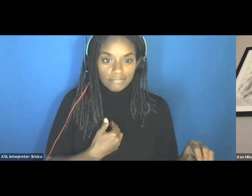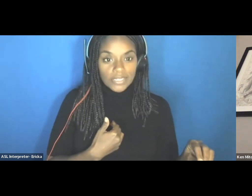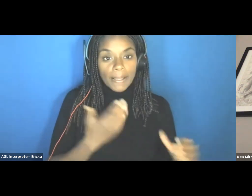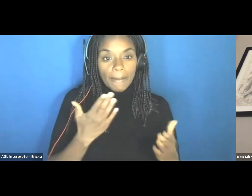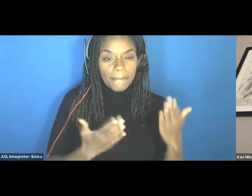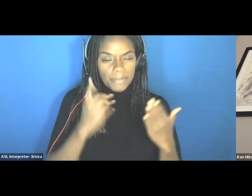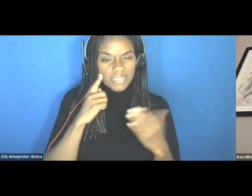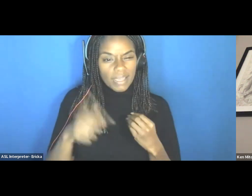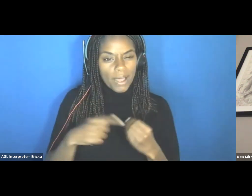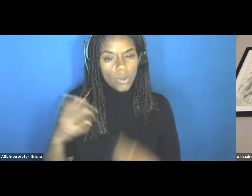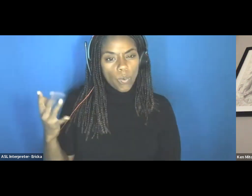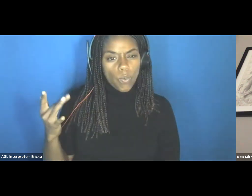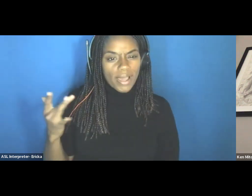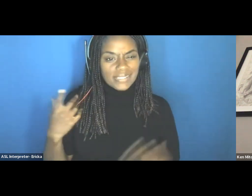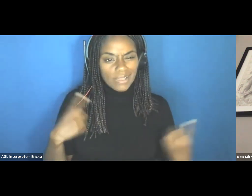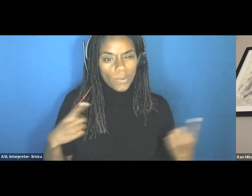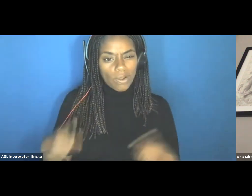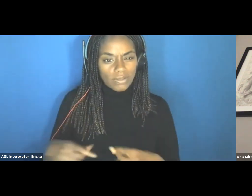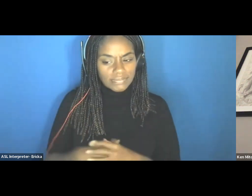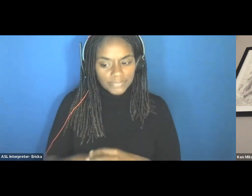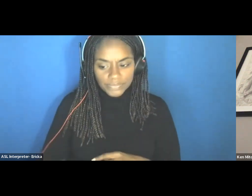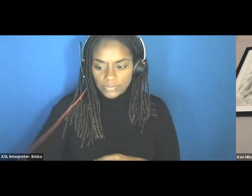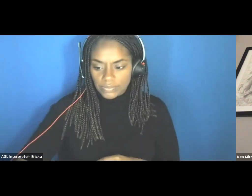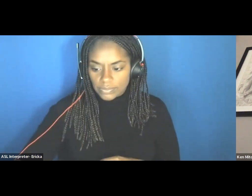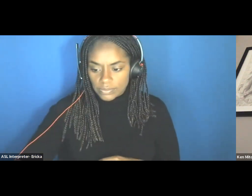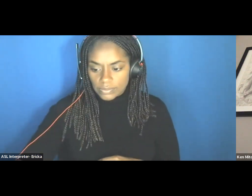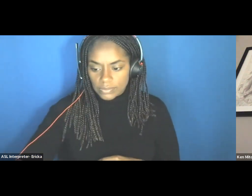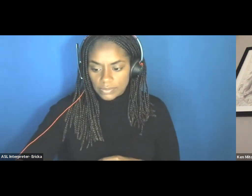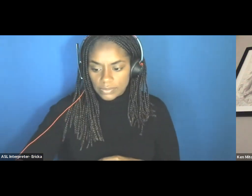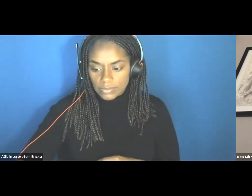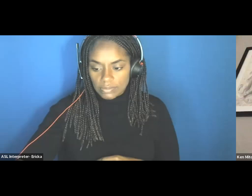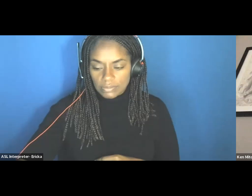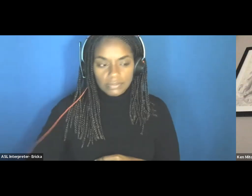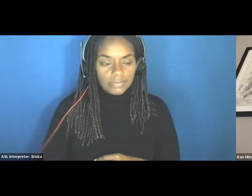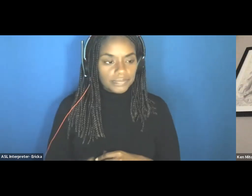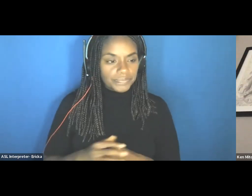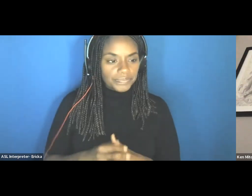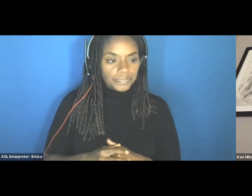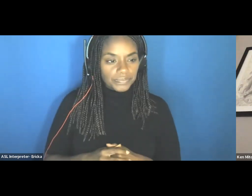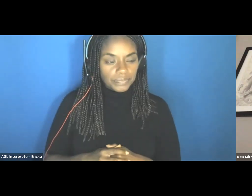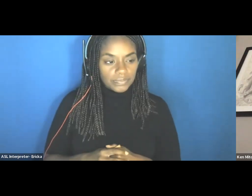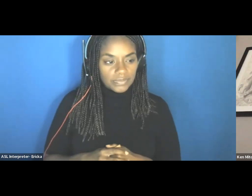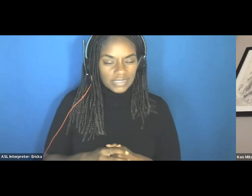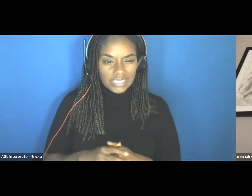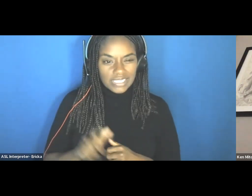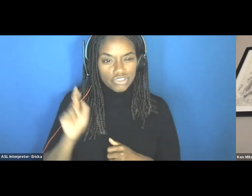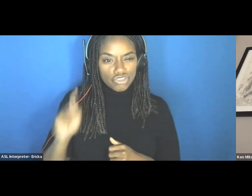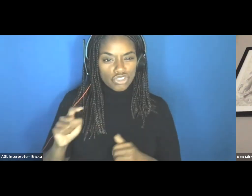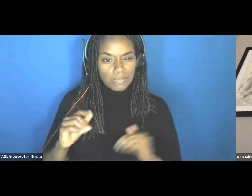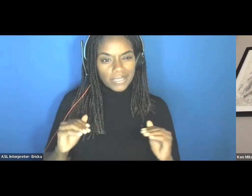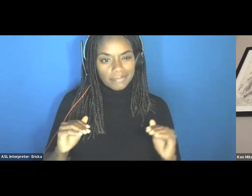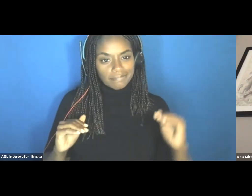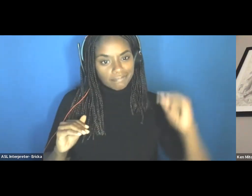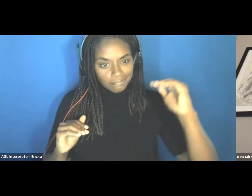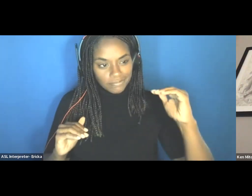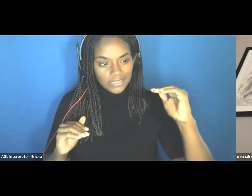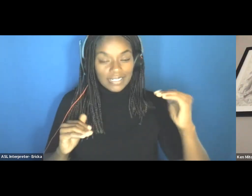When we look at our centers and look at your centers, I would like you to consider the fact that, if you have a population of 40% of one religion or ethnicity or whatever it is, and your CIL only has, well it only has had maybe a population of two or three percent, you might want